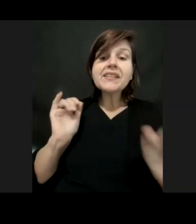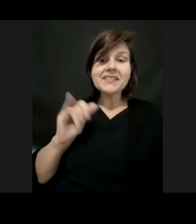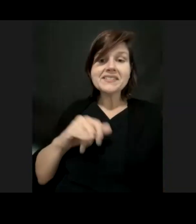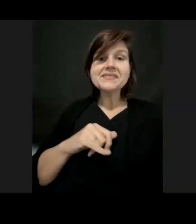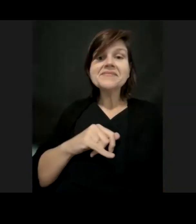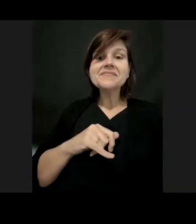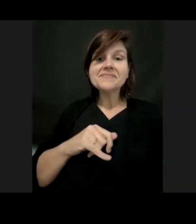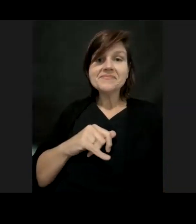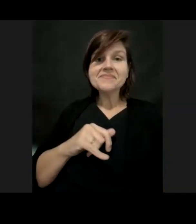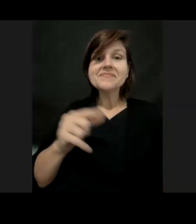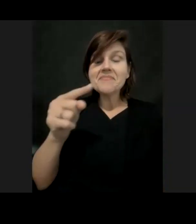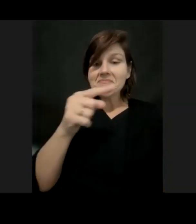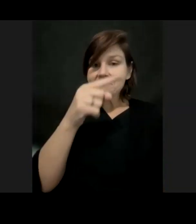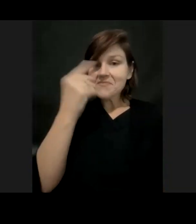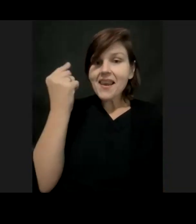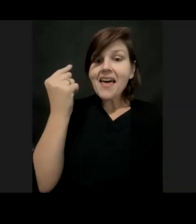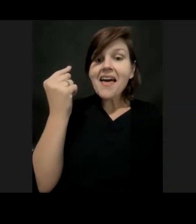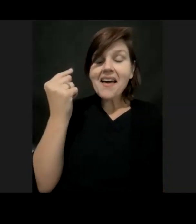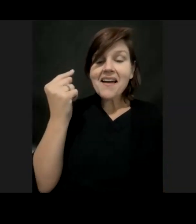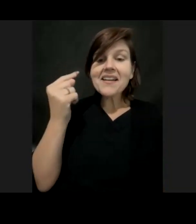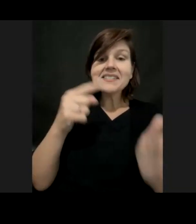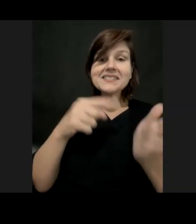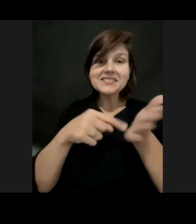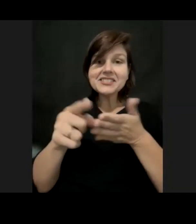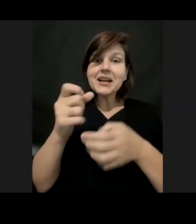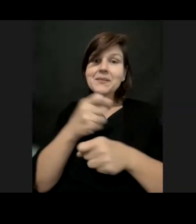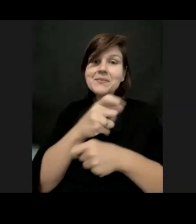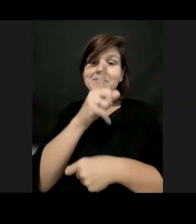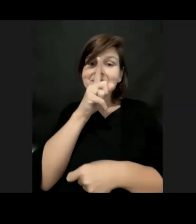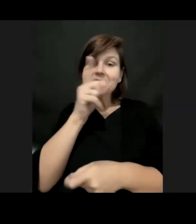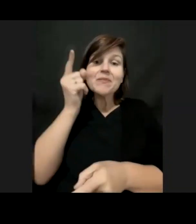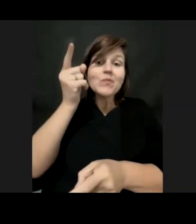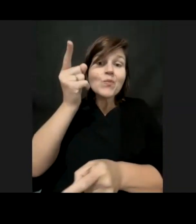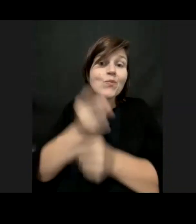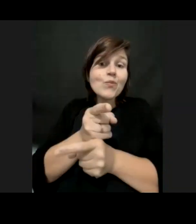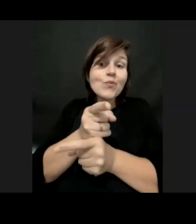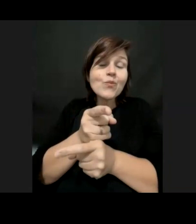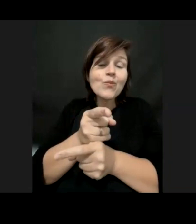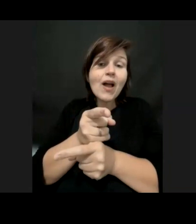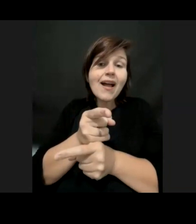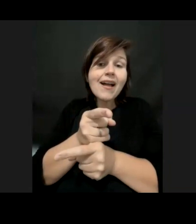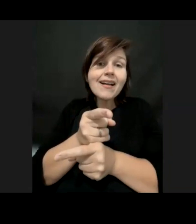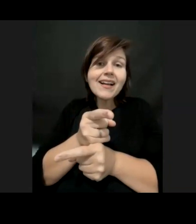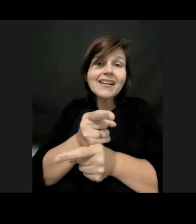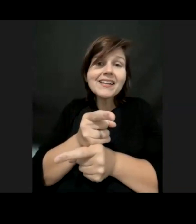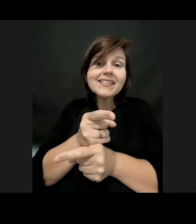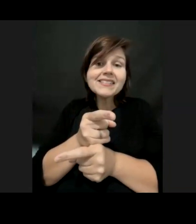I was just checking that we're putting them on the right way around. That is the way. Okay, so here we go.